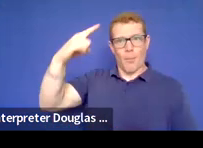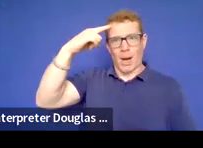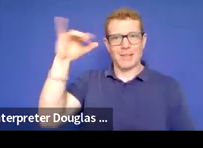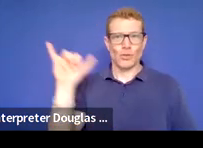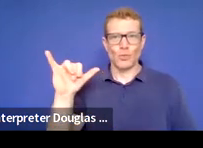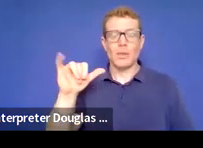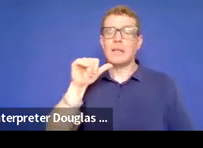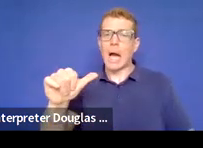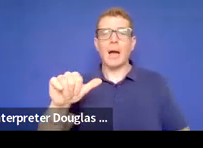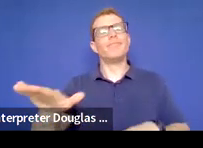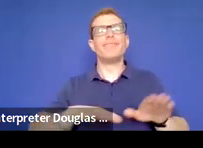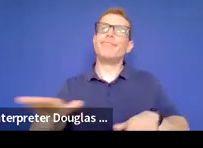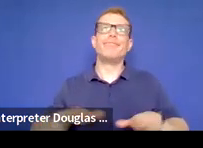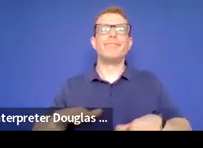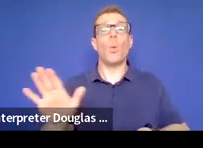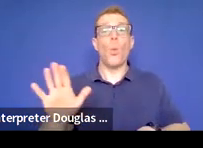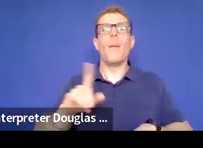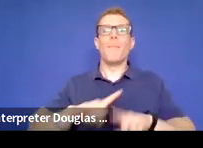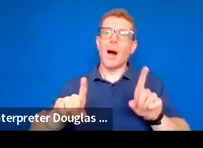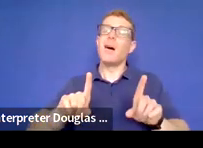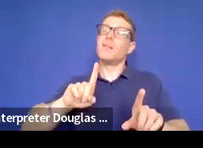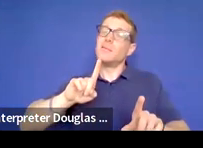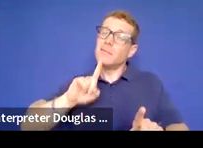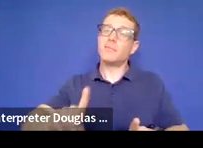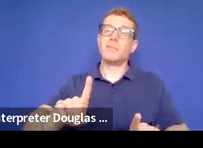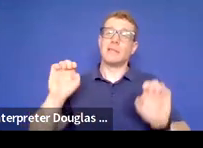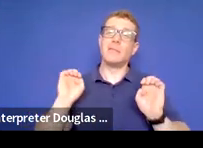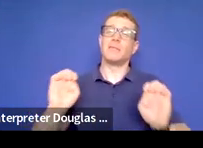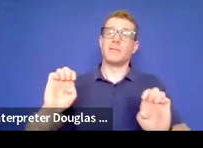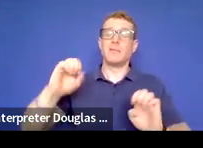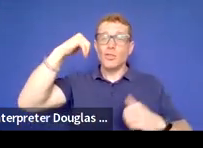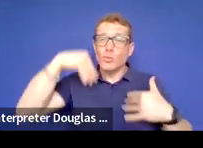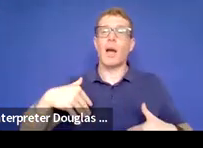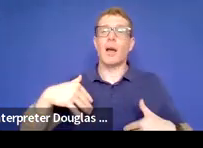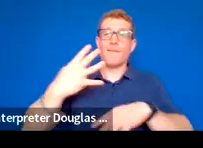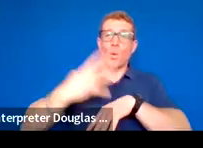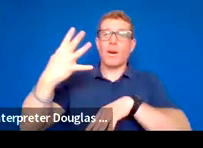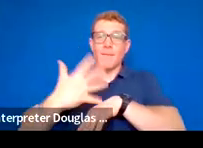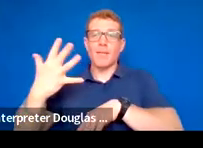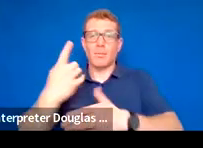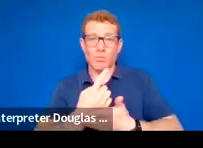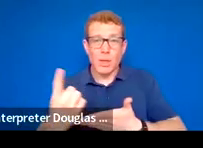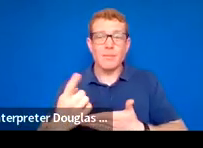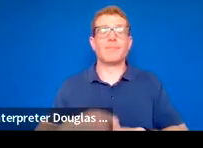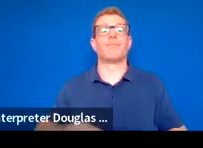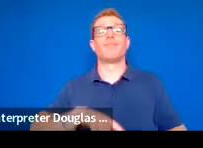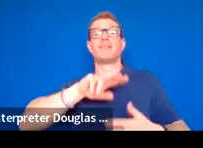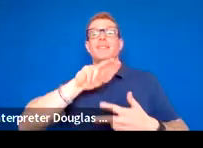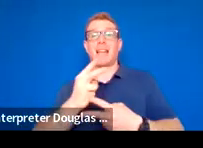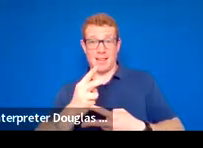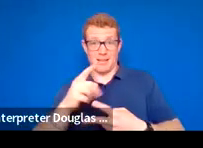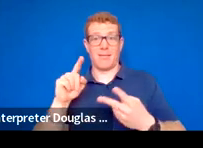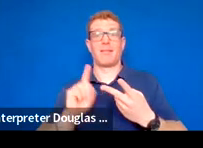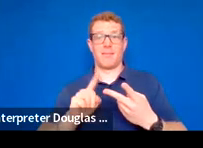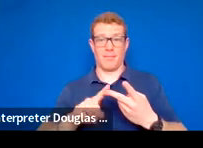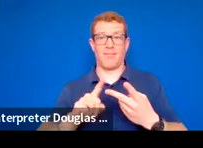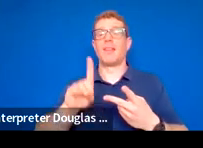Okay, diet matters. They believe that the Mediterranean diet is one of the keys to good healthy brains.